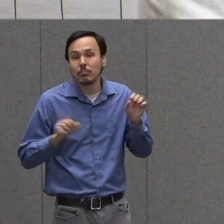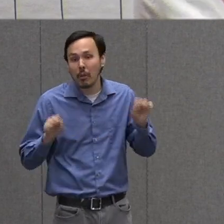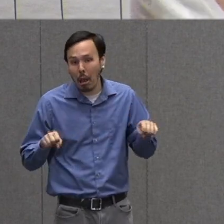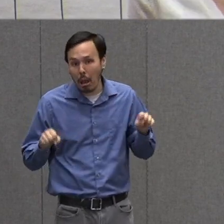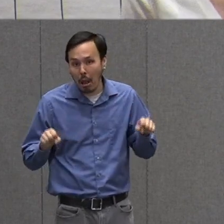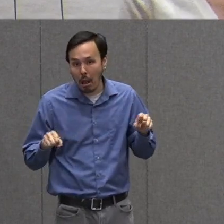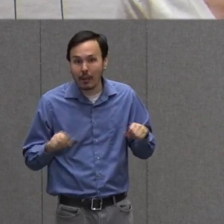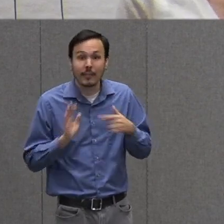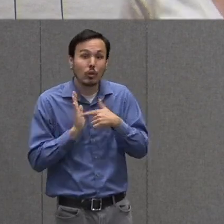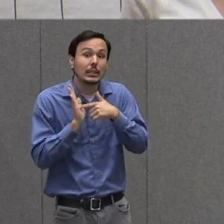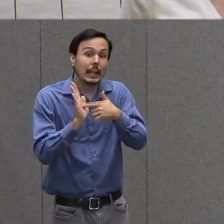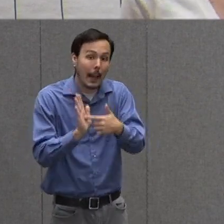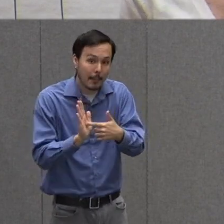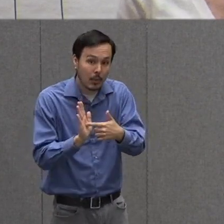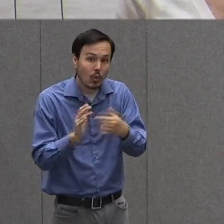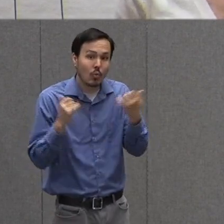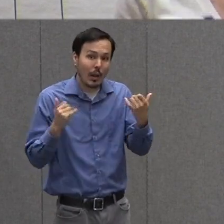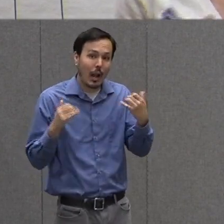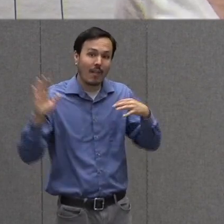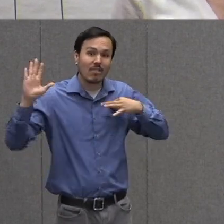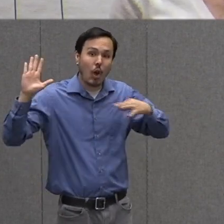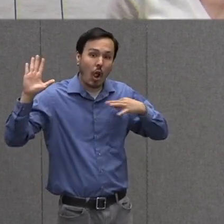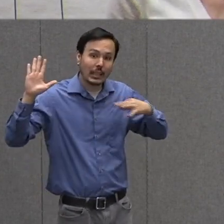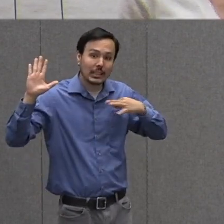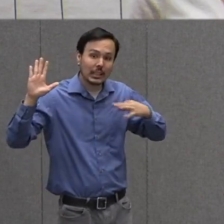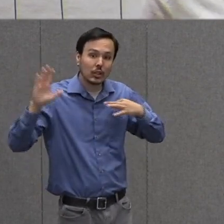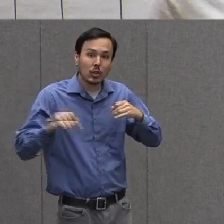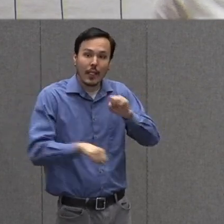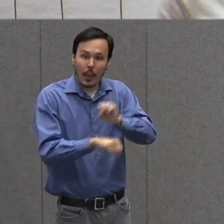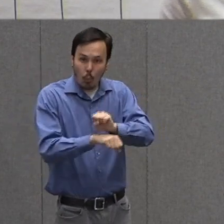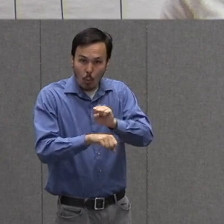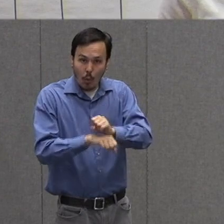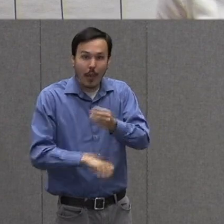For example, we have volunteers that work in some of our food banks